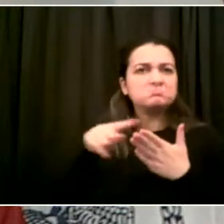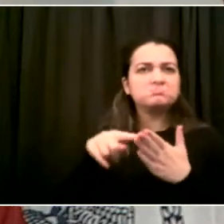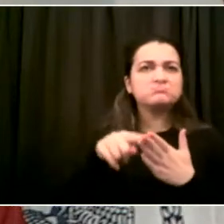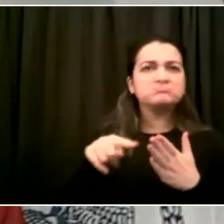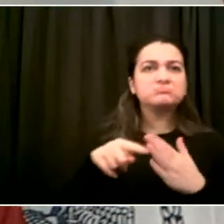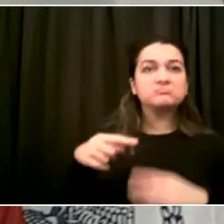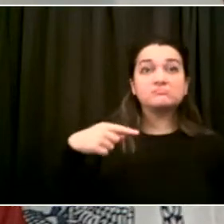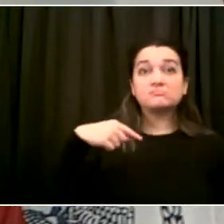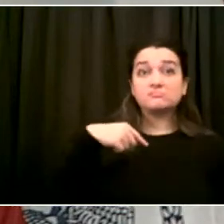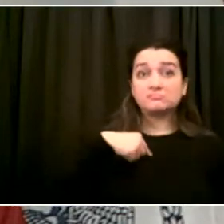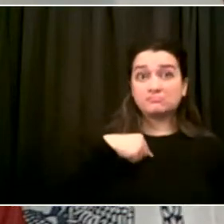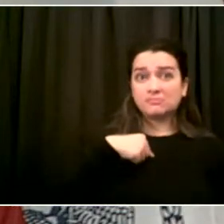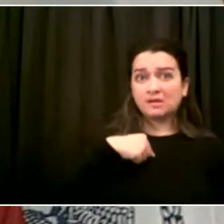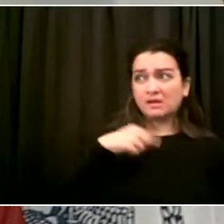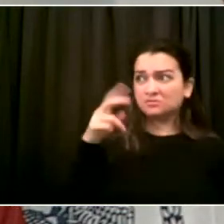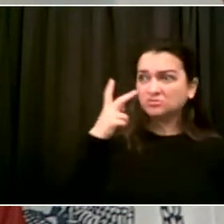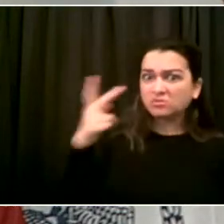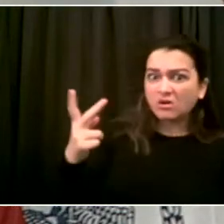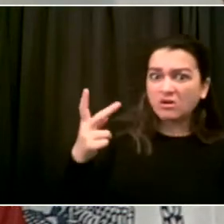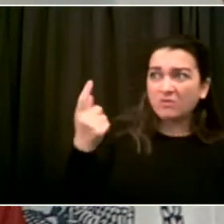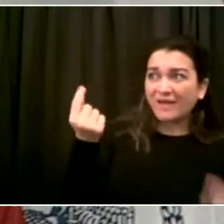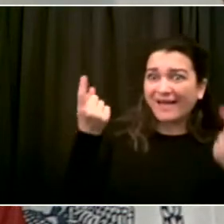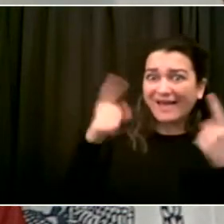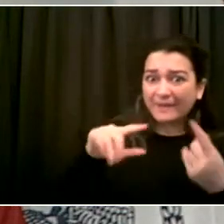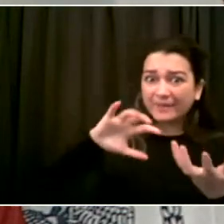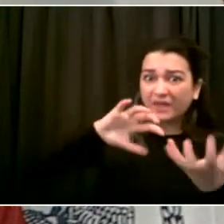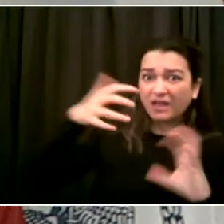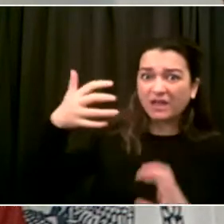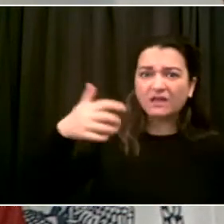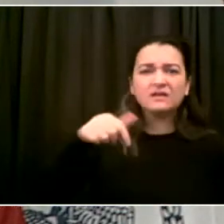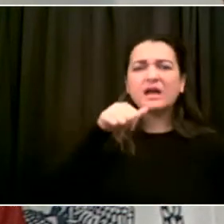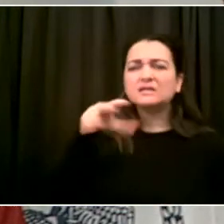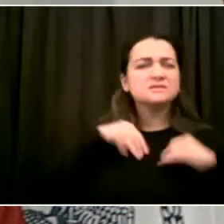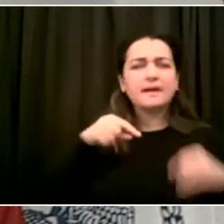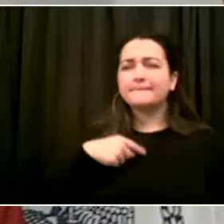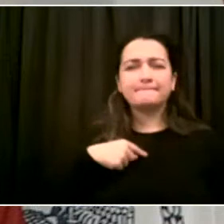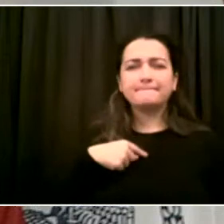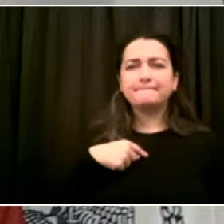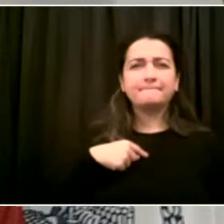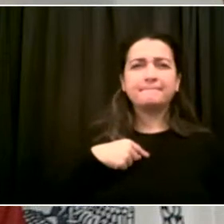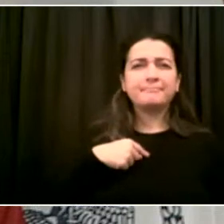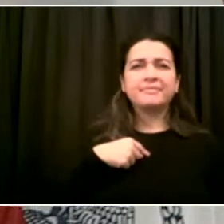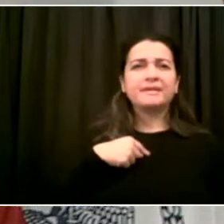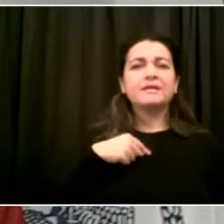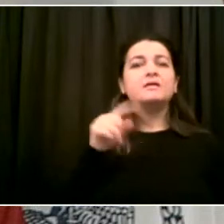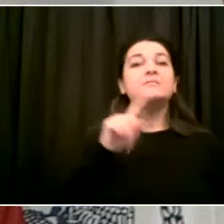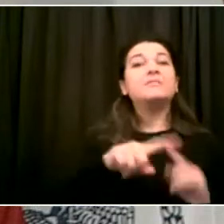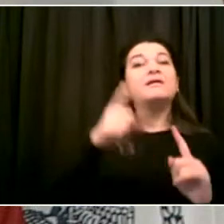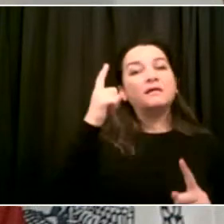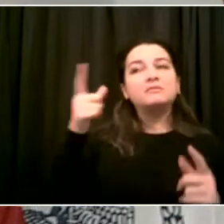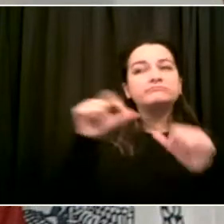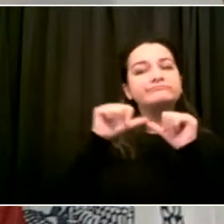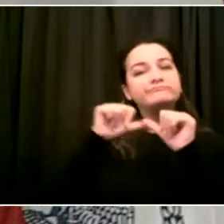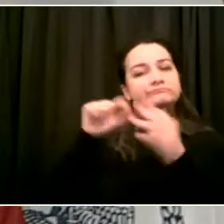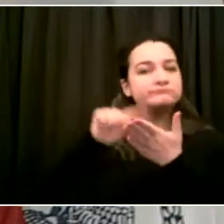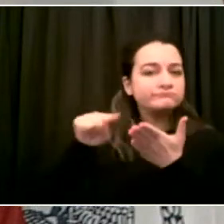GET THE FULL PICTURE. WHAT I SAW I DIDN'T LIKE ONE BIT BUT I WANT TO HEAR THHE E RESULTS OF THE